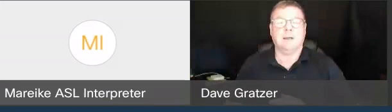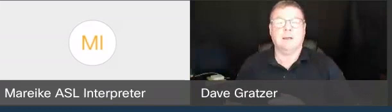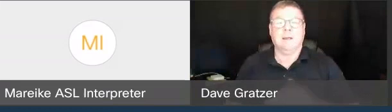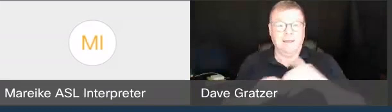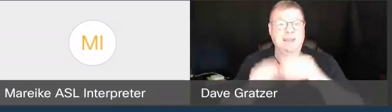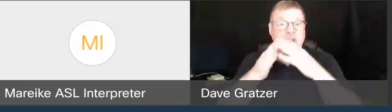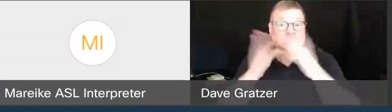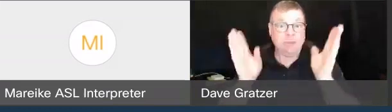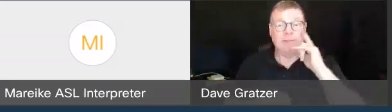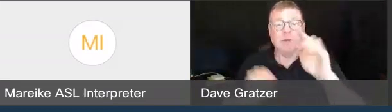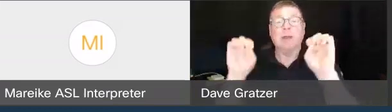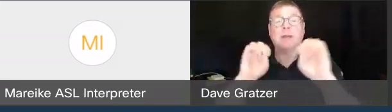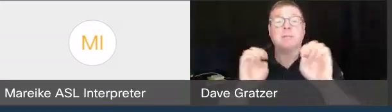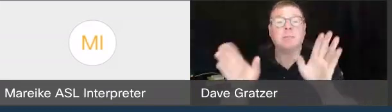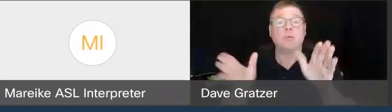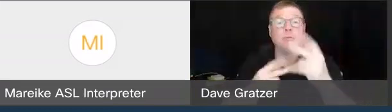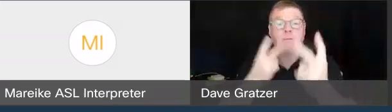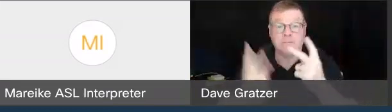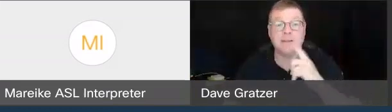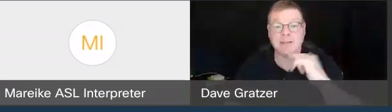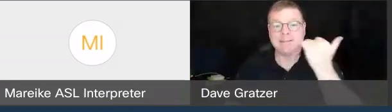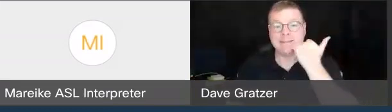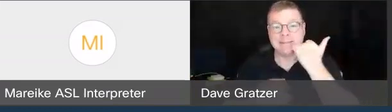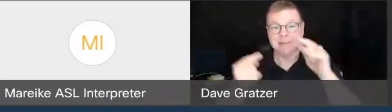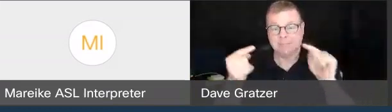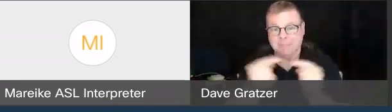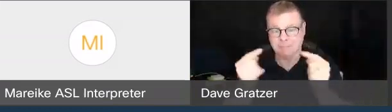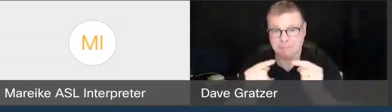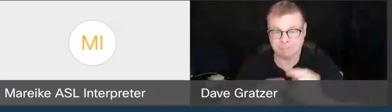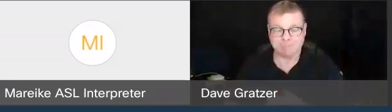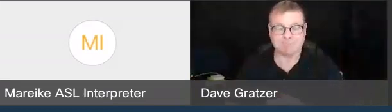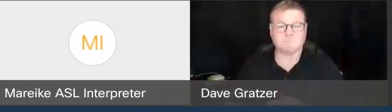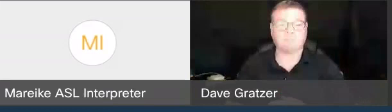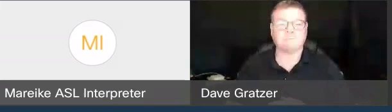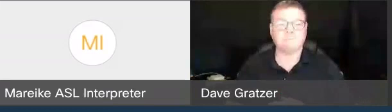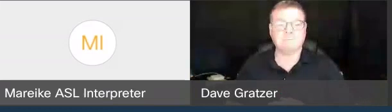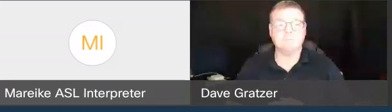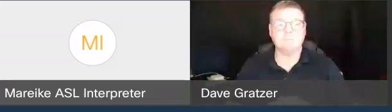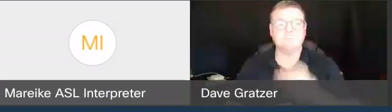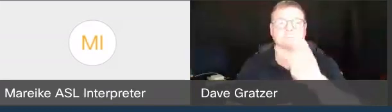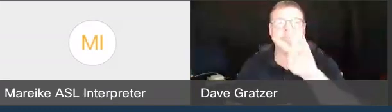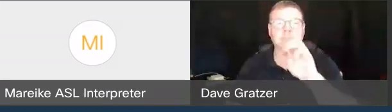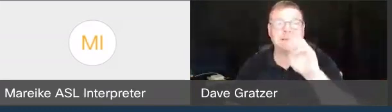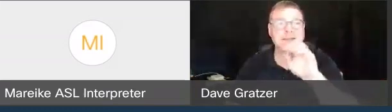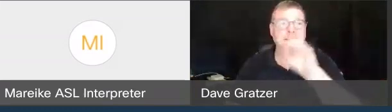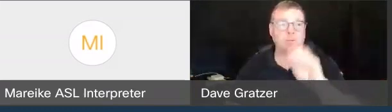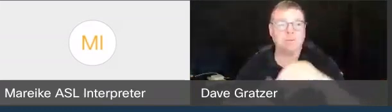for emergency department visits is dental pain. Over 60% needed outpatient mental health services,